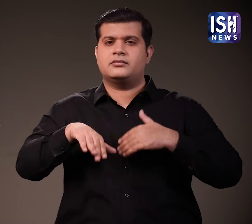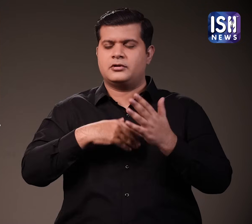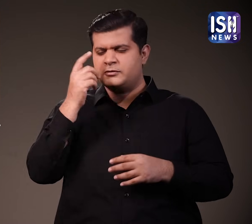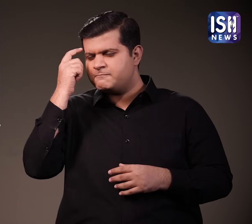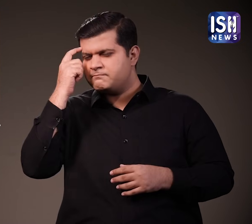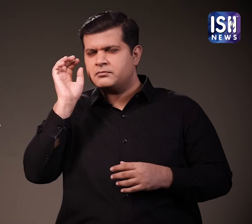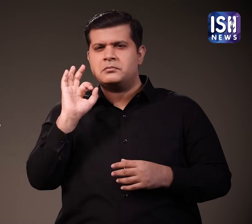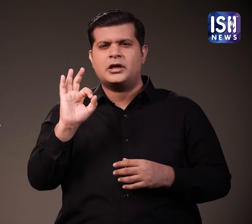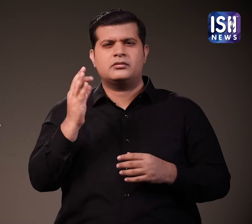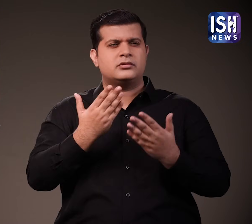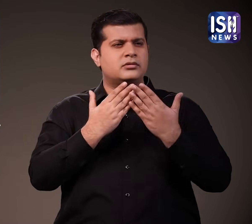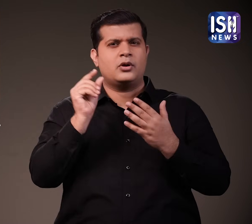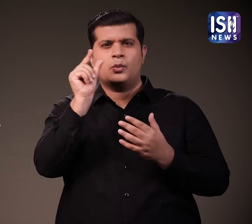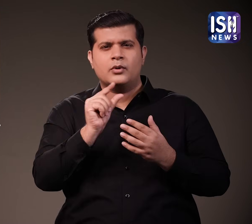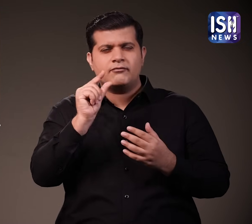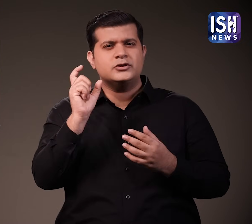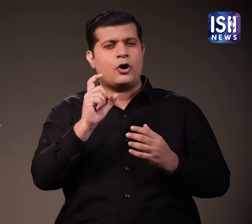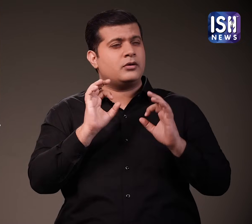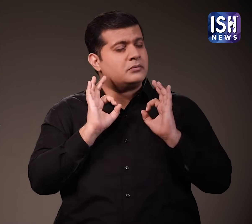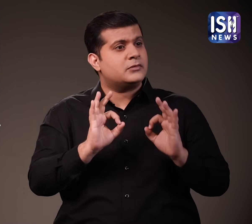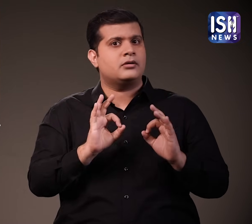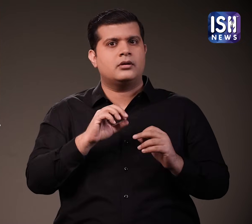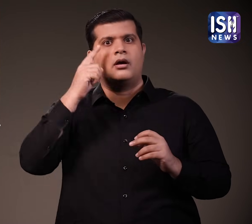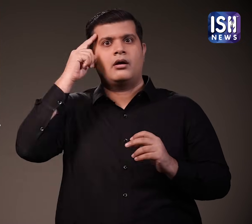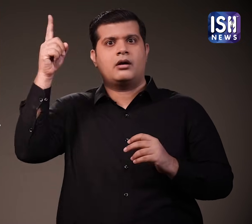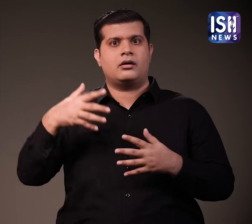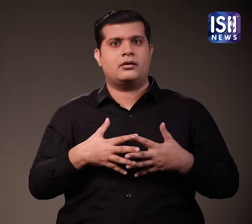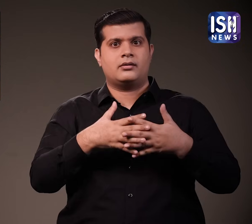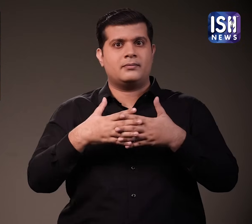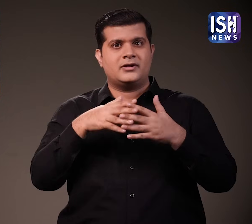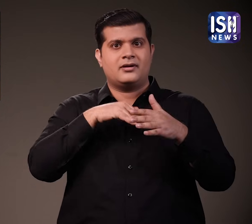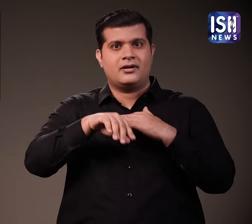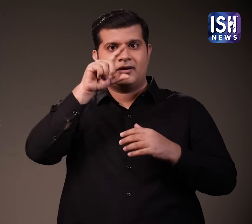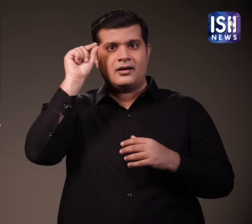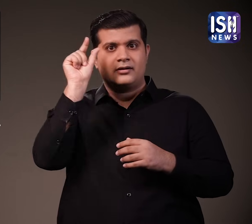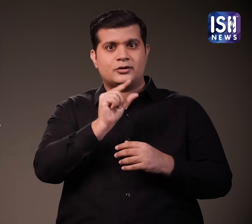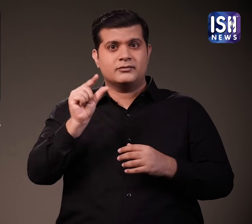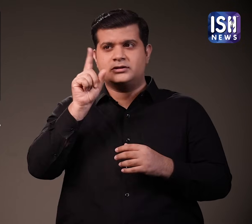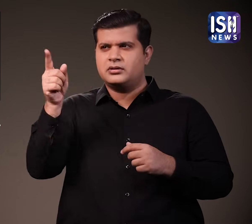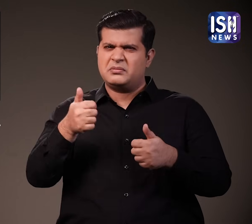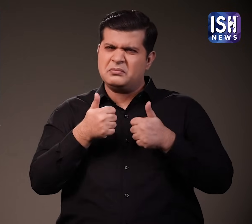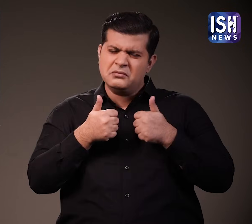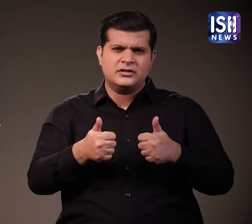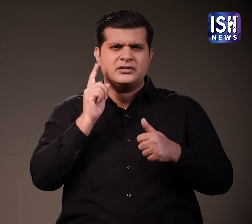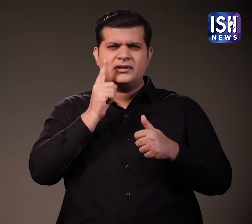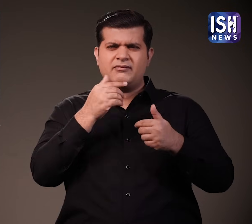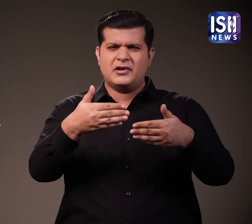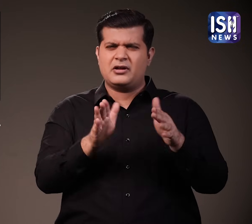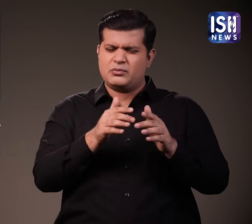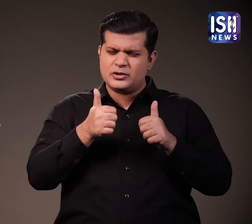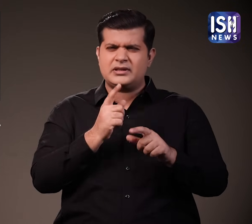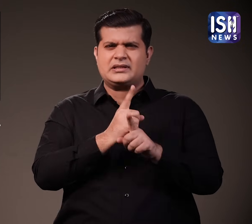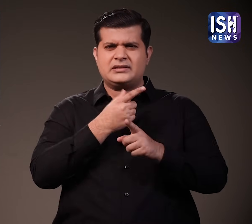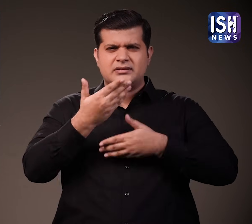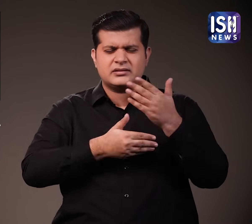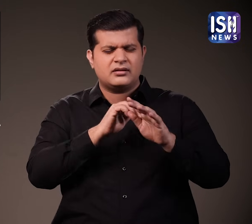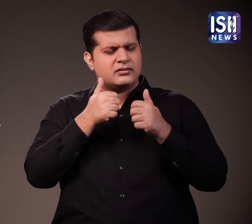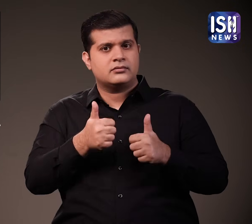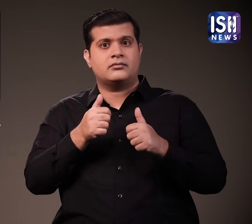His parents then sent him to Gallaudet University. It has a strong Deaf Community with the best education.